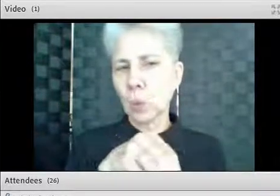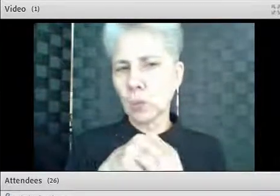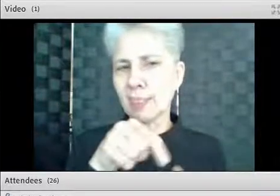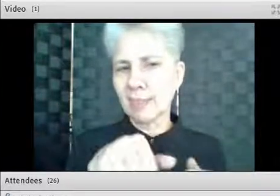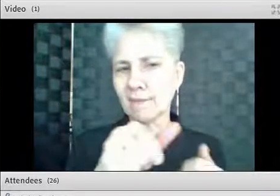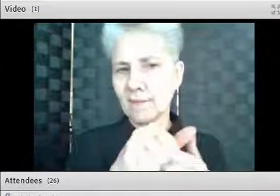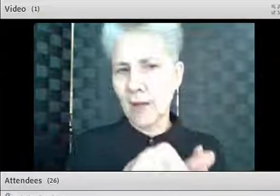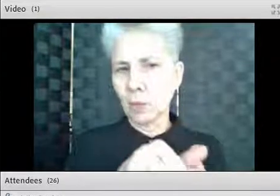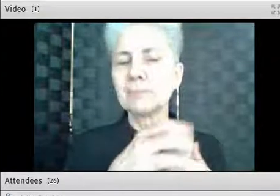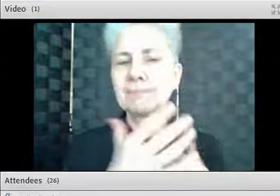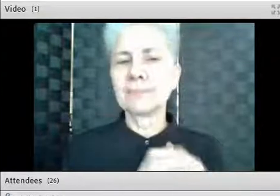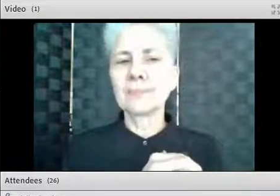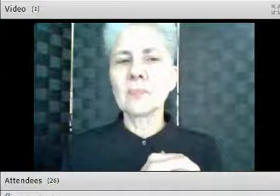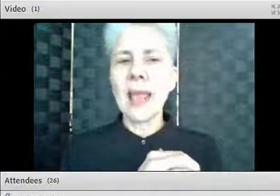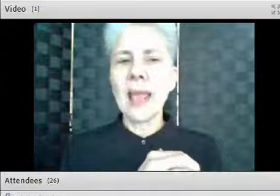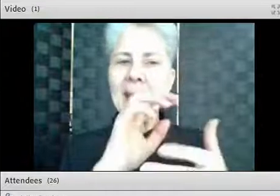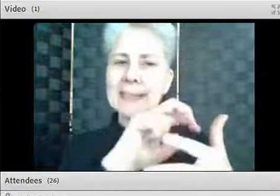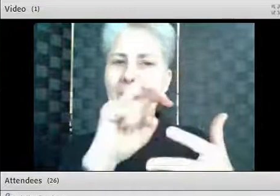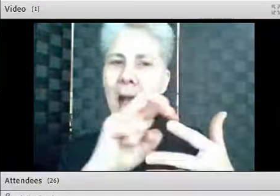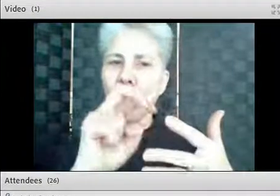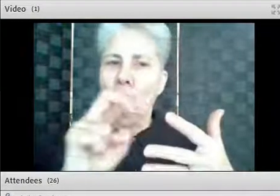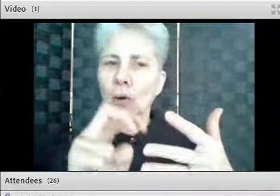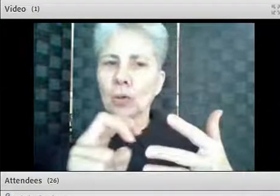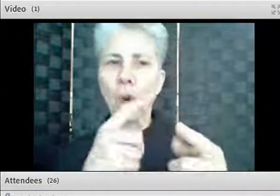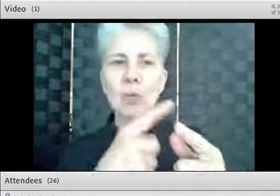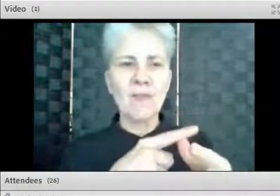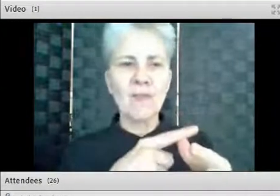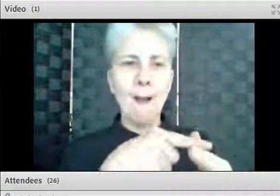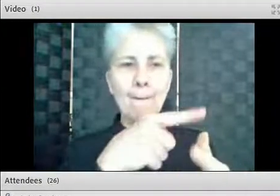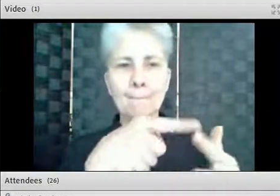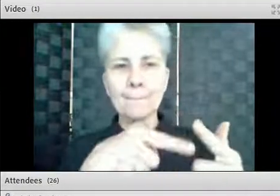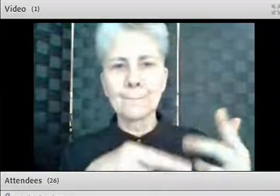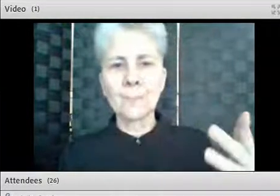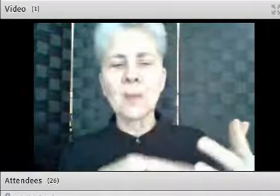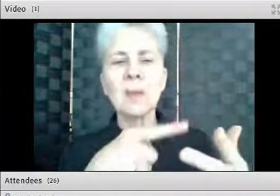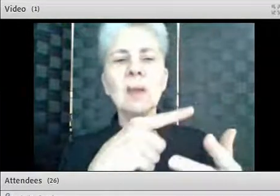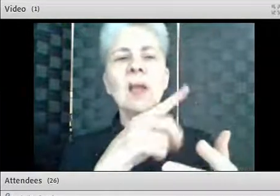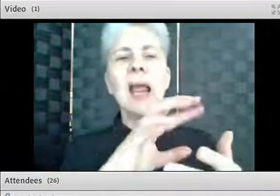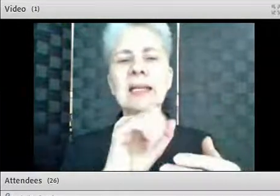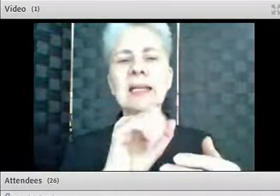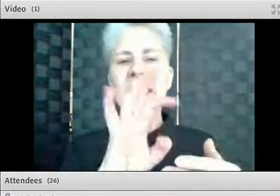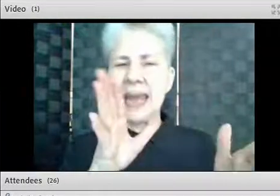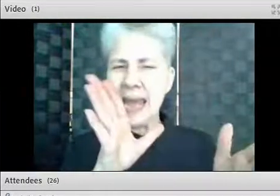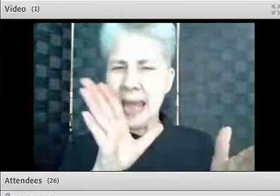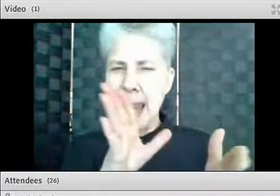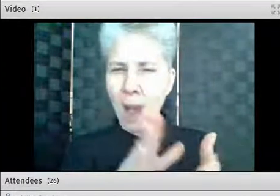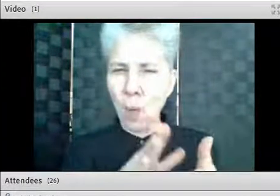so it moves from broader to narrower categories, just like kind of Library of Congress subject heading,